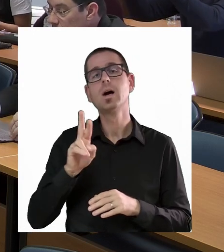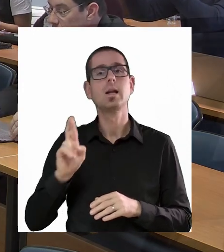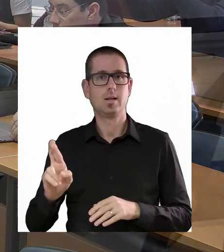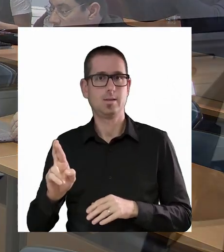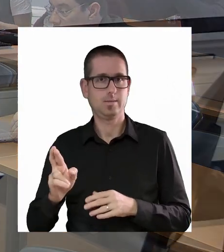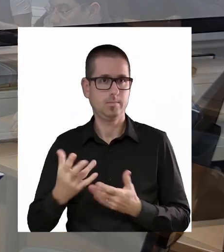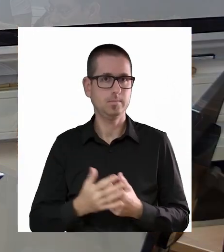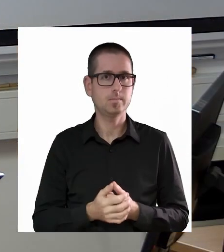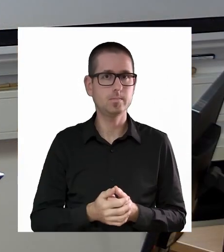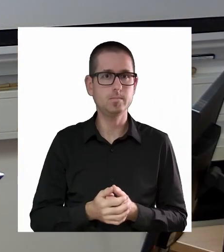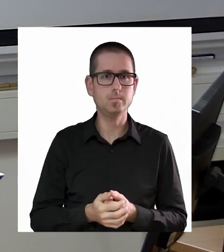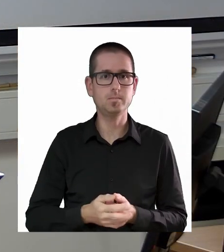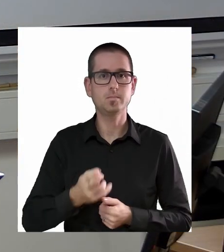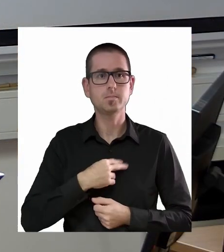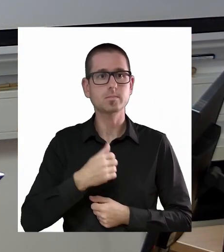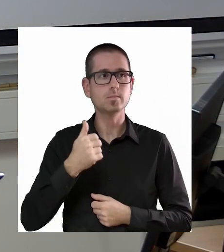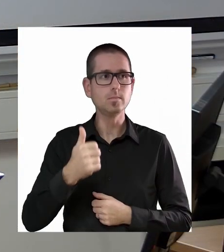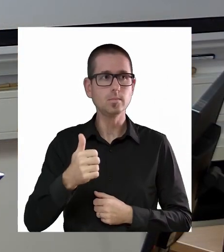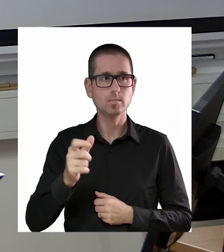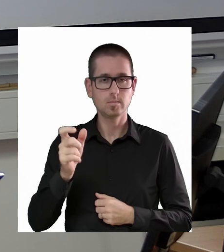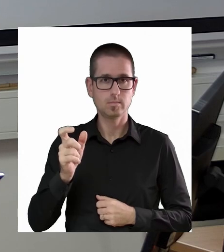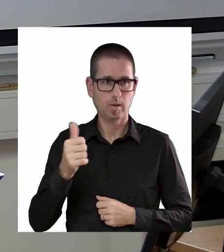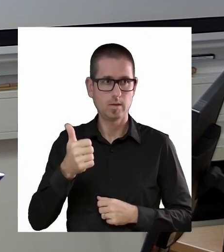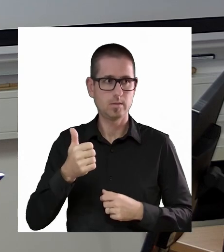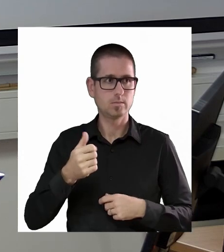Now we have one project that is completed that teach the